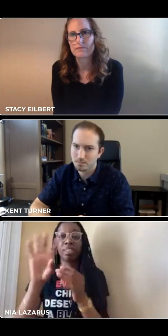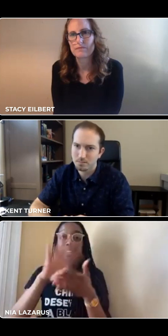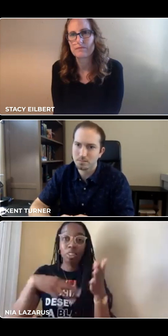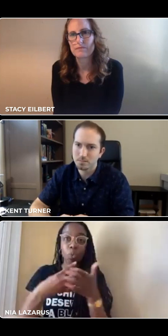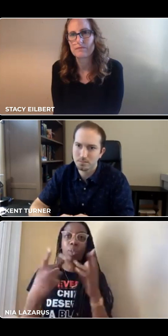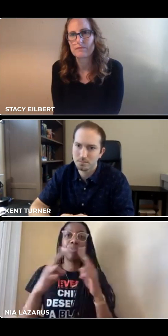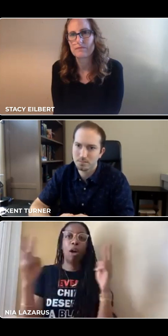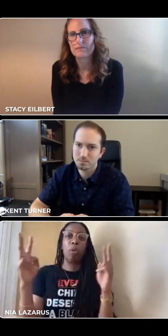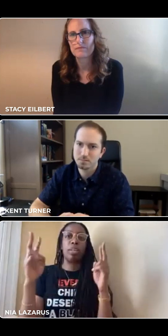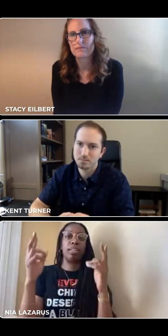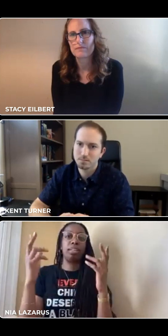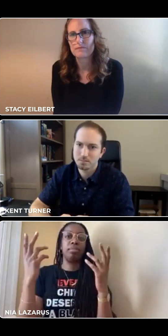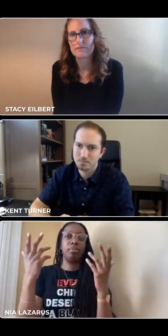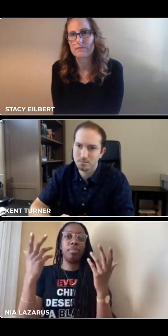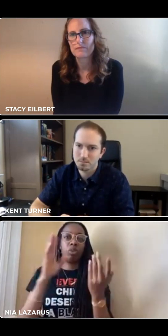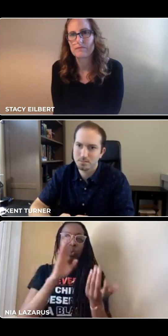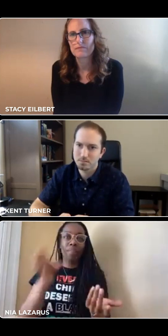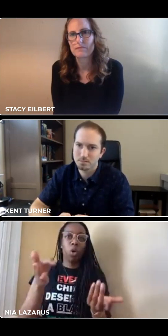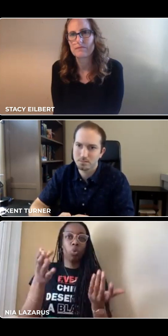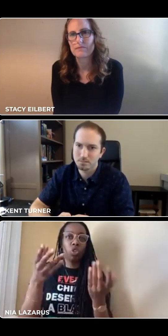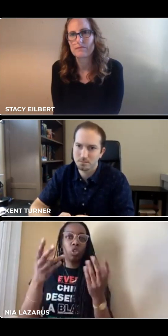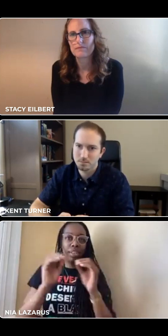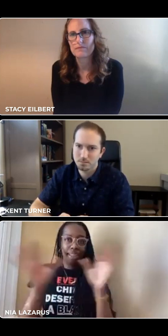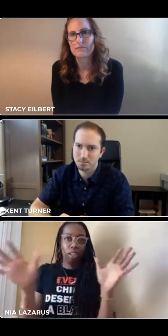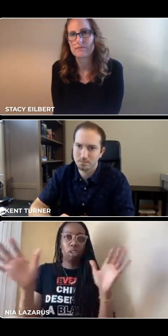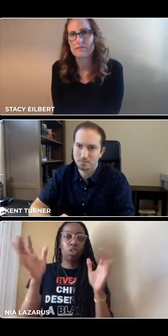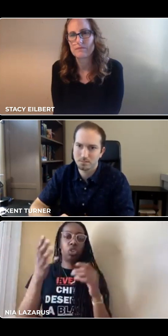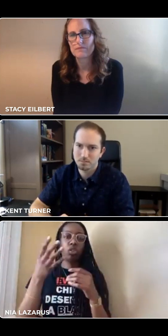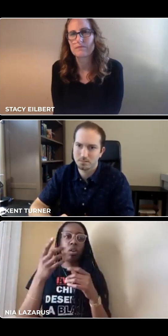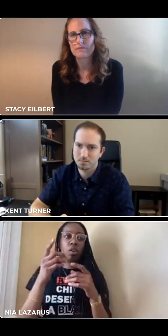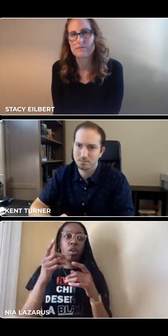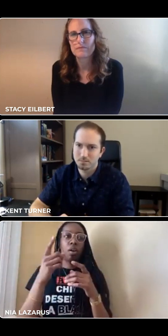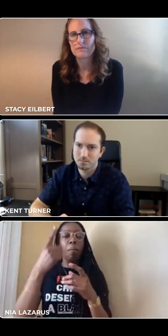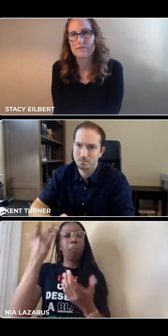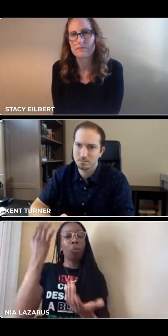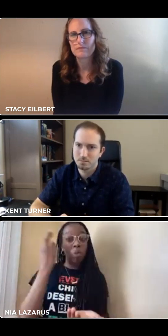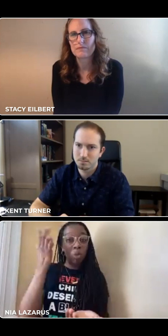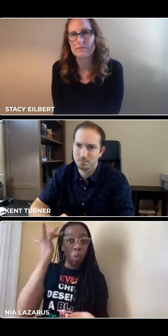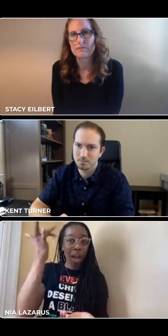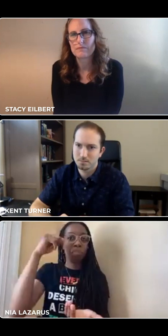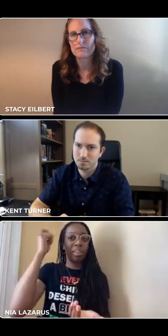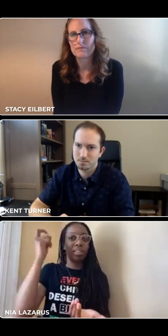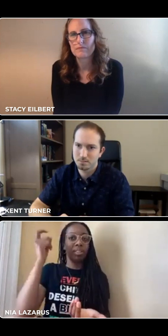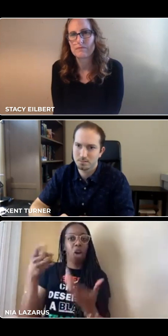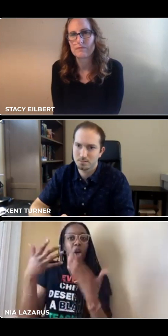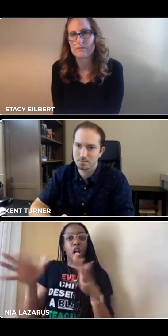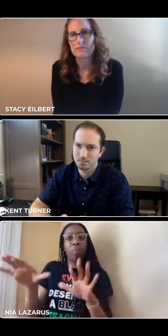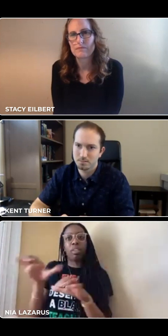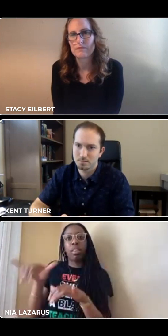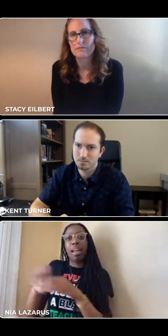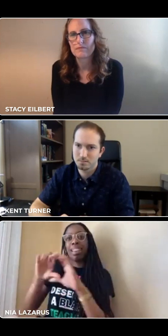and images used, and it's very straightforward, with a lot of clarity. One of the reasons